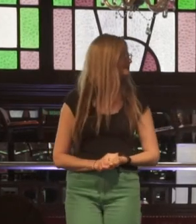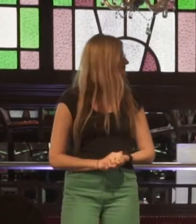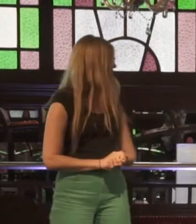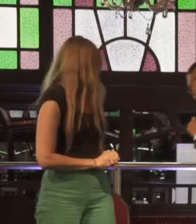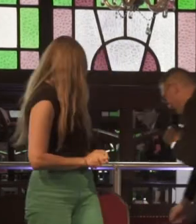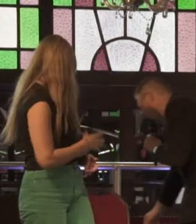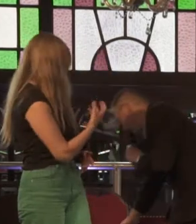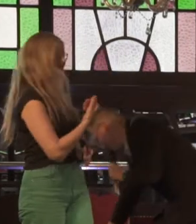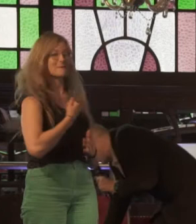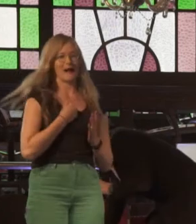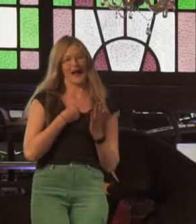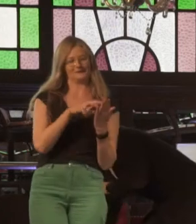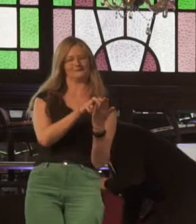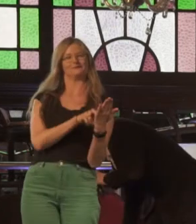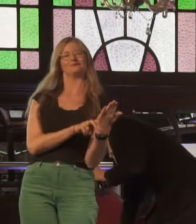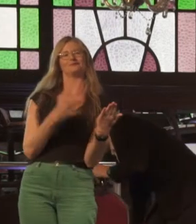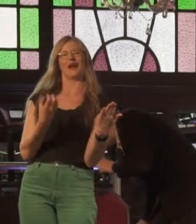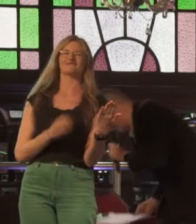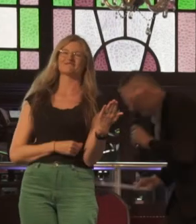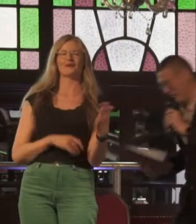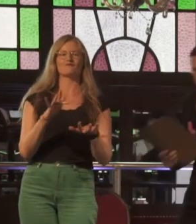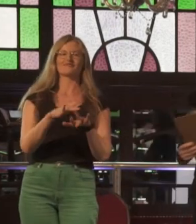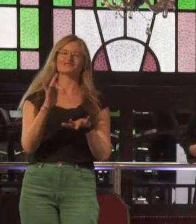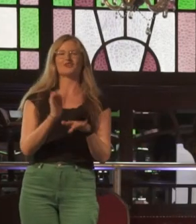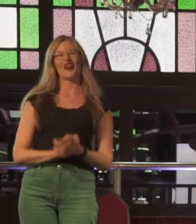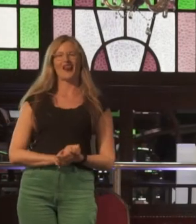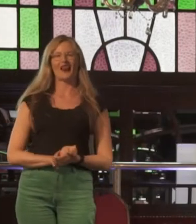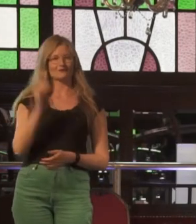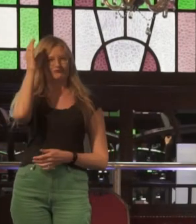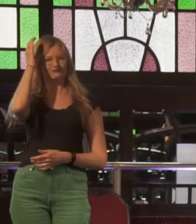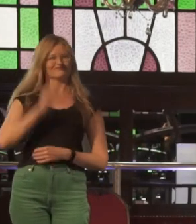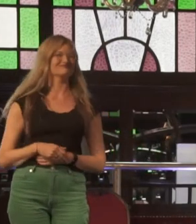I've got my little clipboard, you see. So I know what I'm doing,